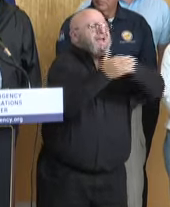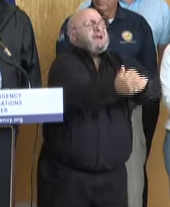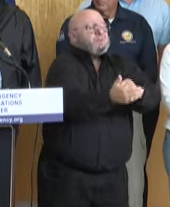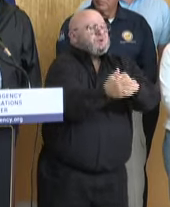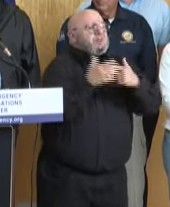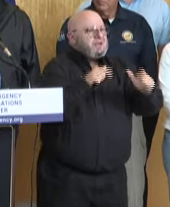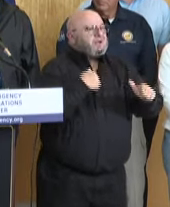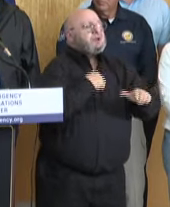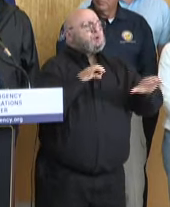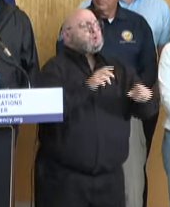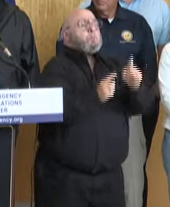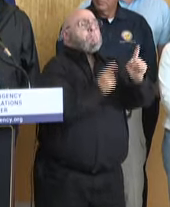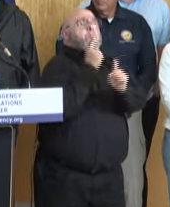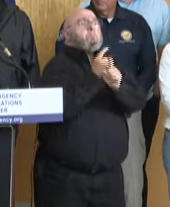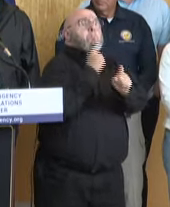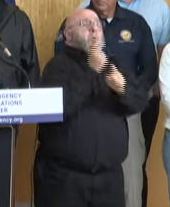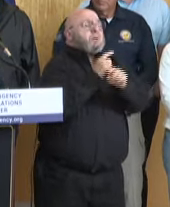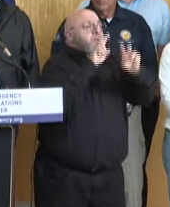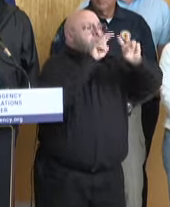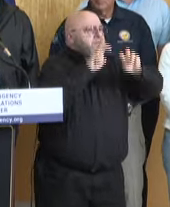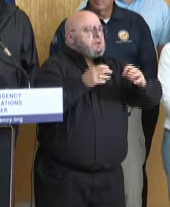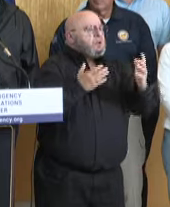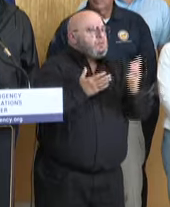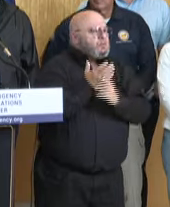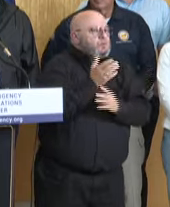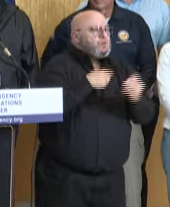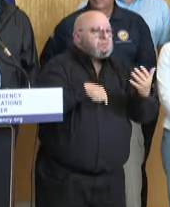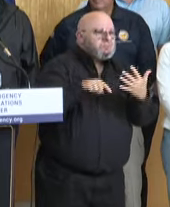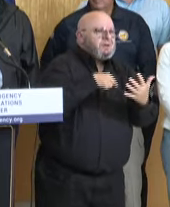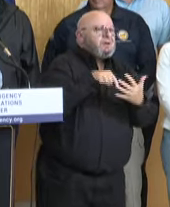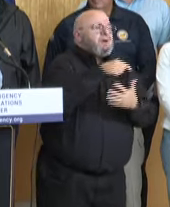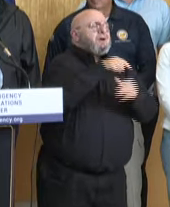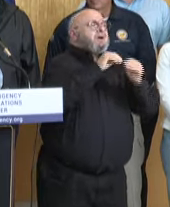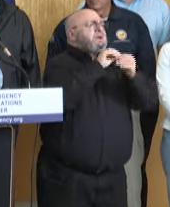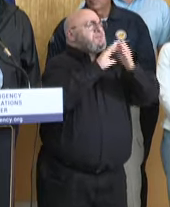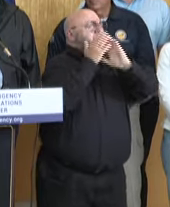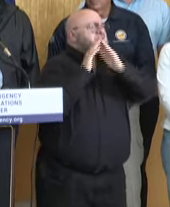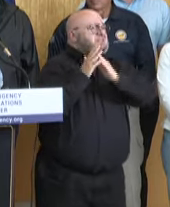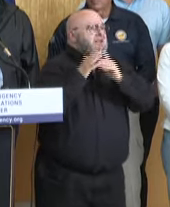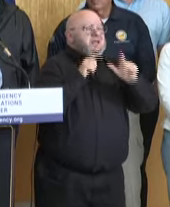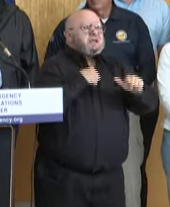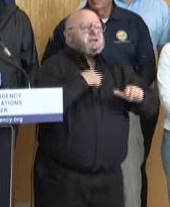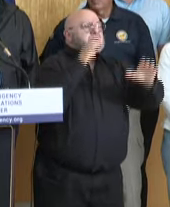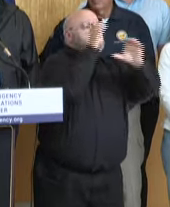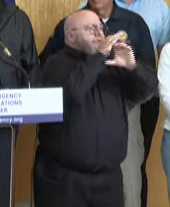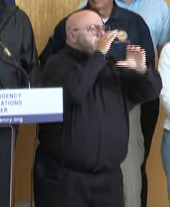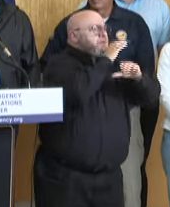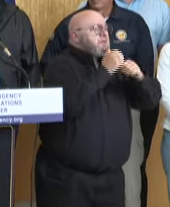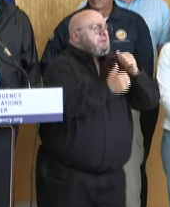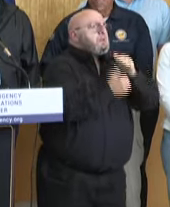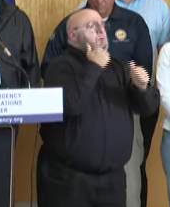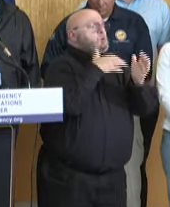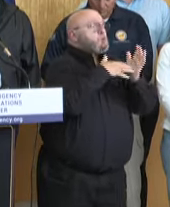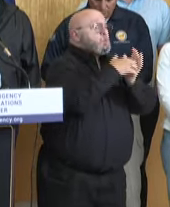LA TARDE HACIENDO RESCATES. AHORA, VAMOS A IR A HACER LA EVALUACÓN, PERO NECESITAMOS